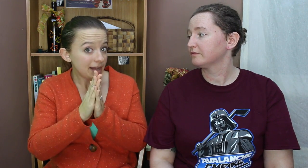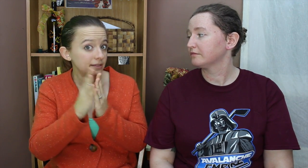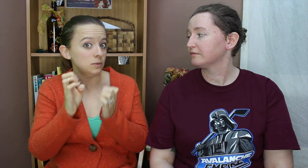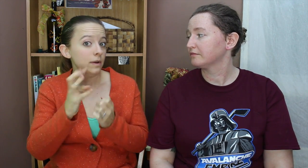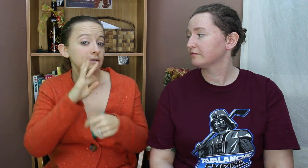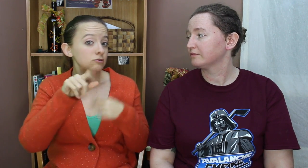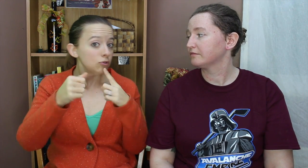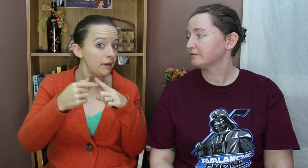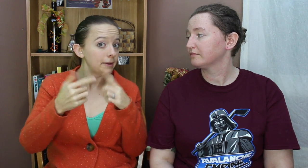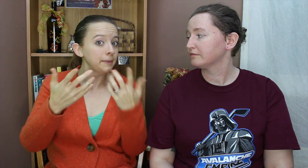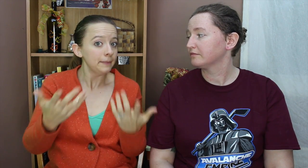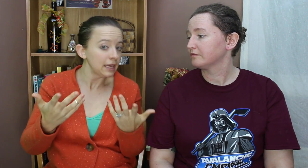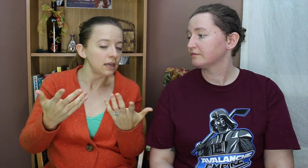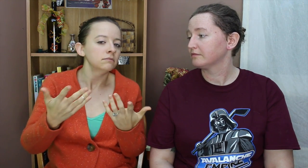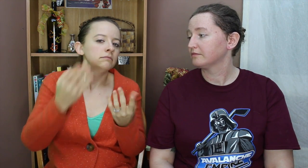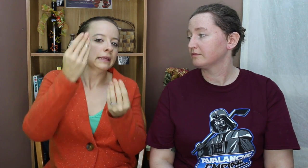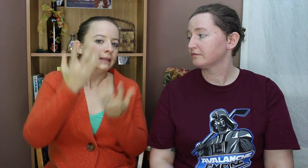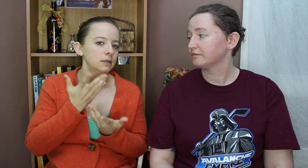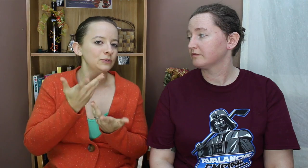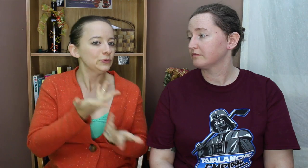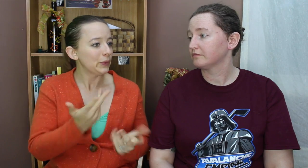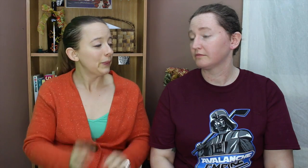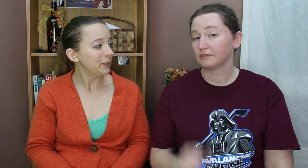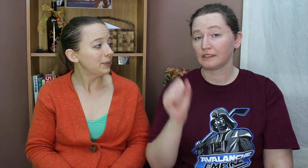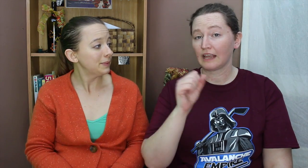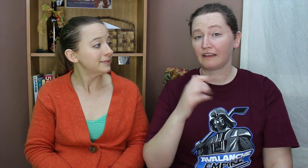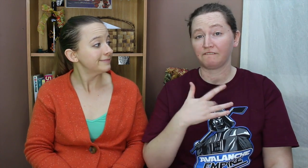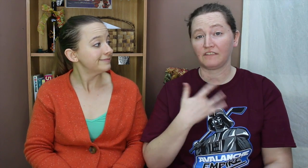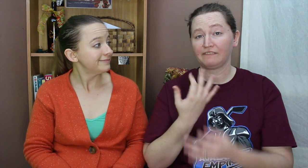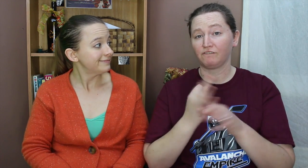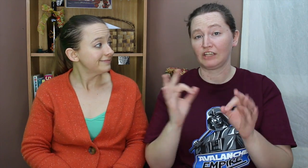So if you guys have any request or anything you want us to talk about, let us know!